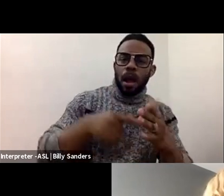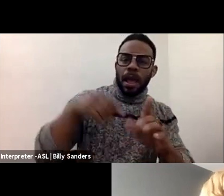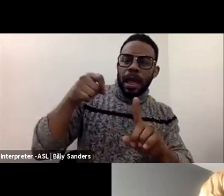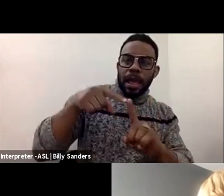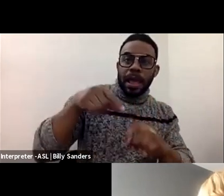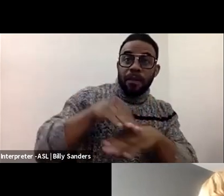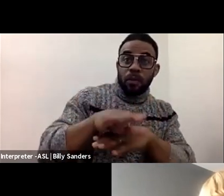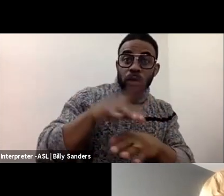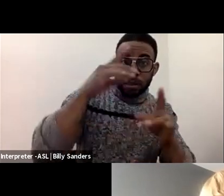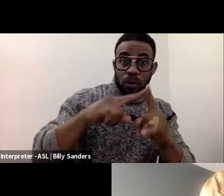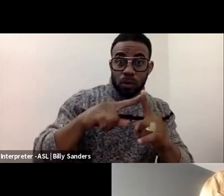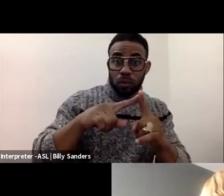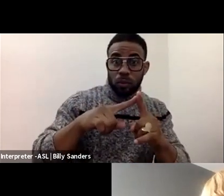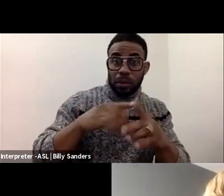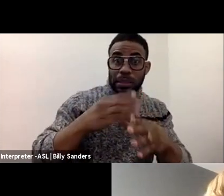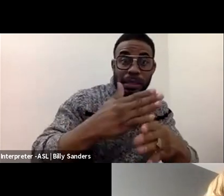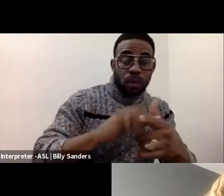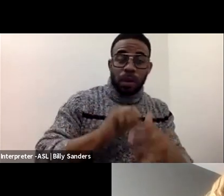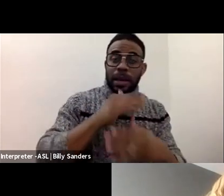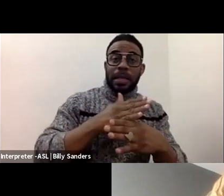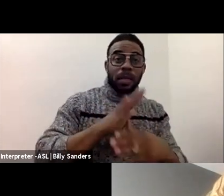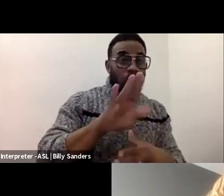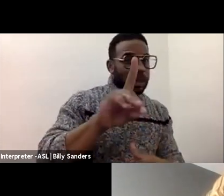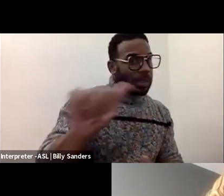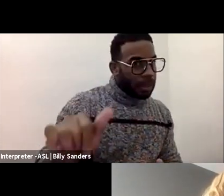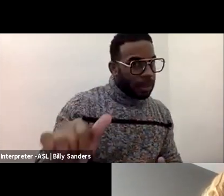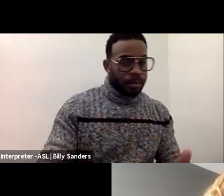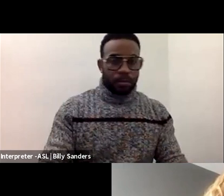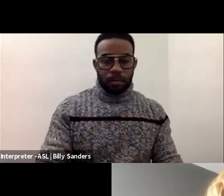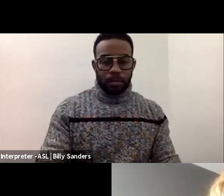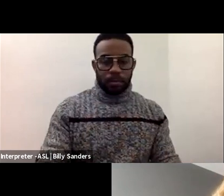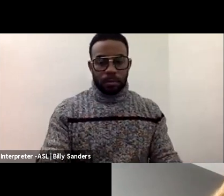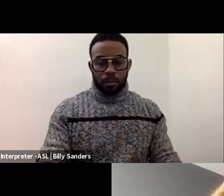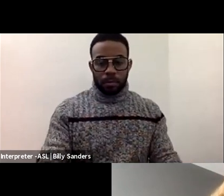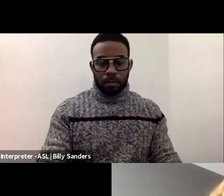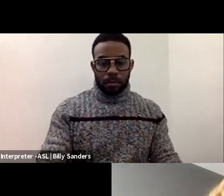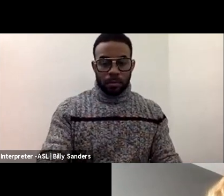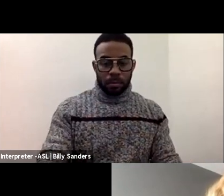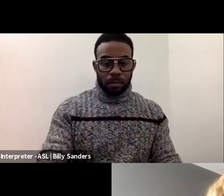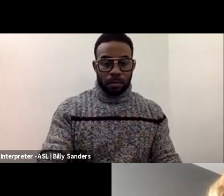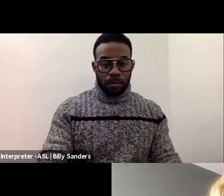to disclose are not disclose your disability? And what was it like working with the study abroad